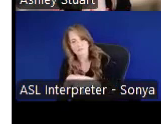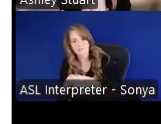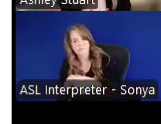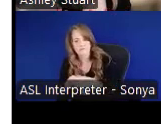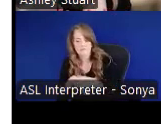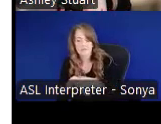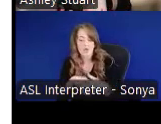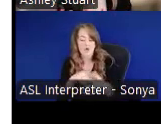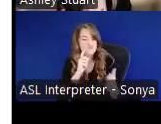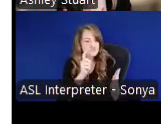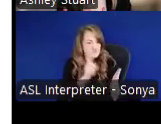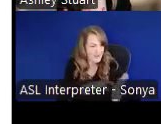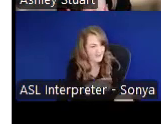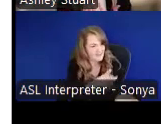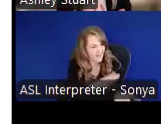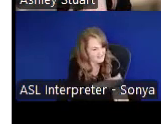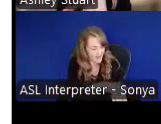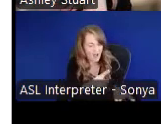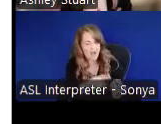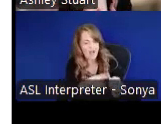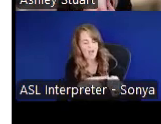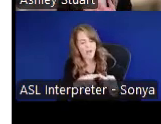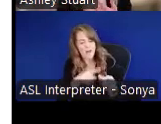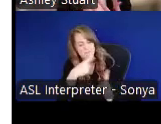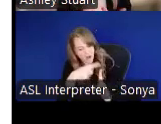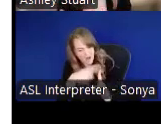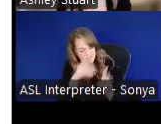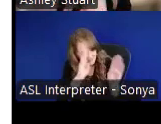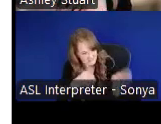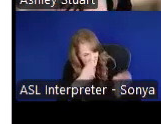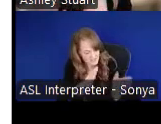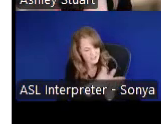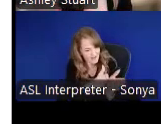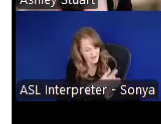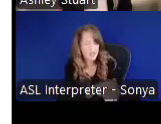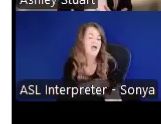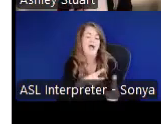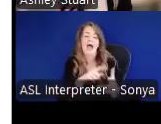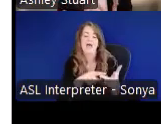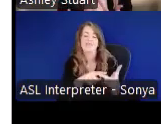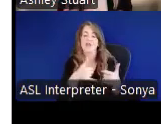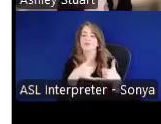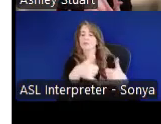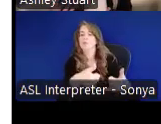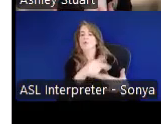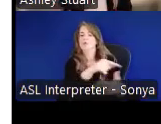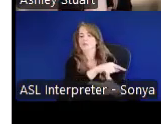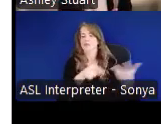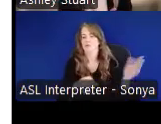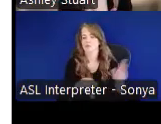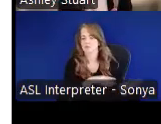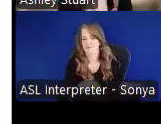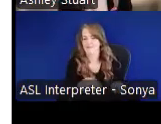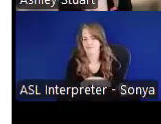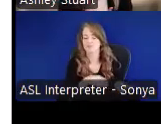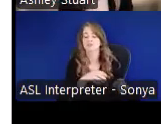focus, positive attention, and rewarding those desired behaviors to encourage that repetition.